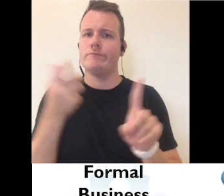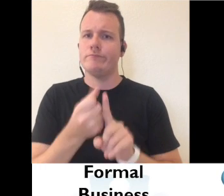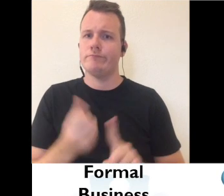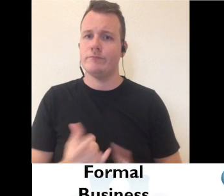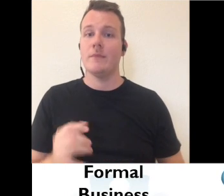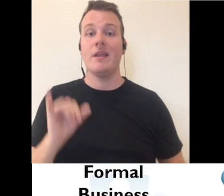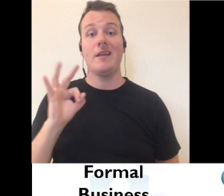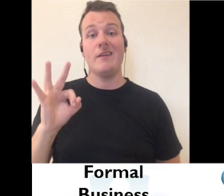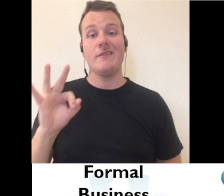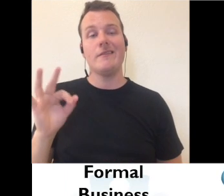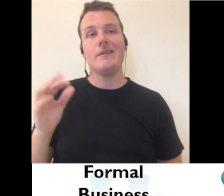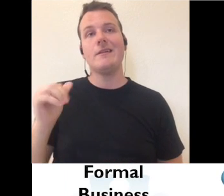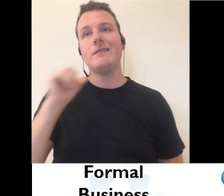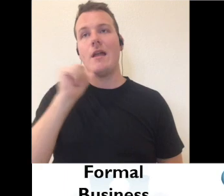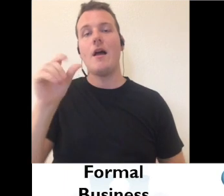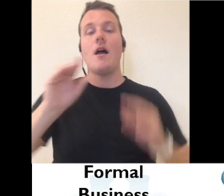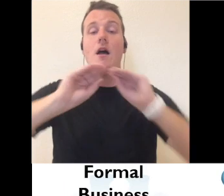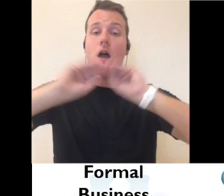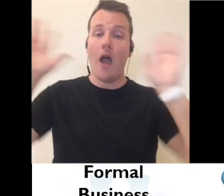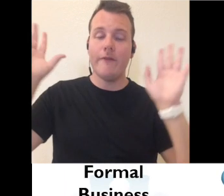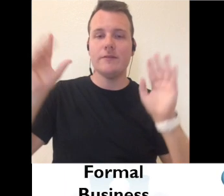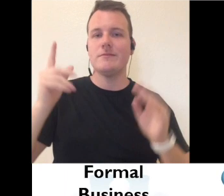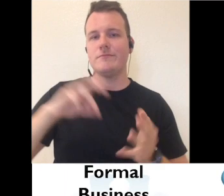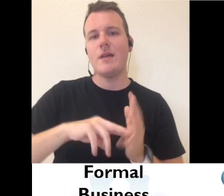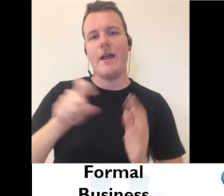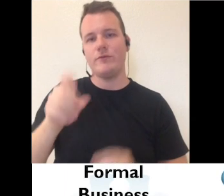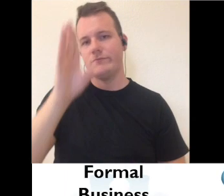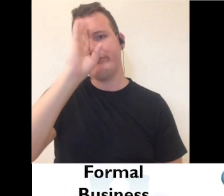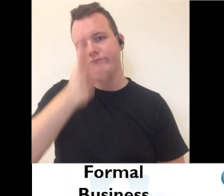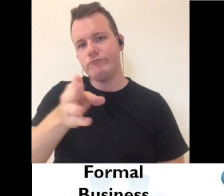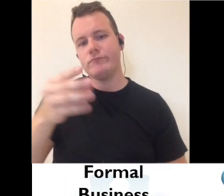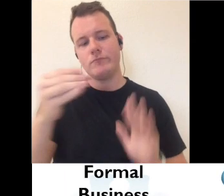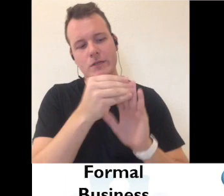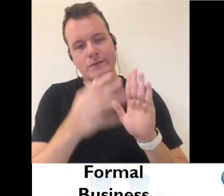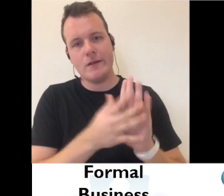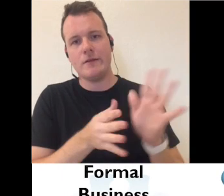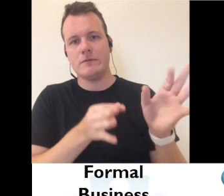to actually say something about what it is as well. Now the financial forecast is